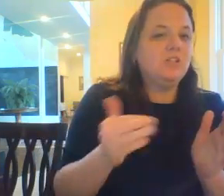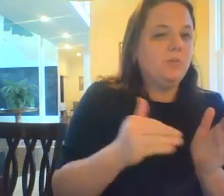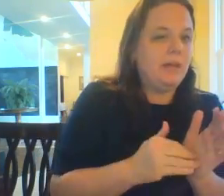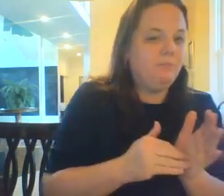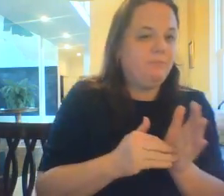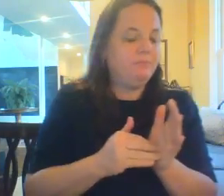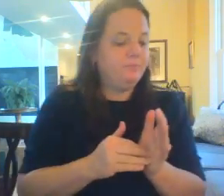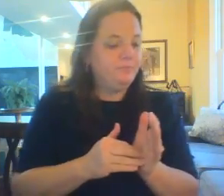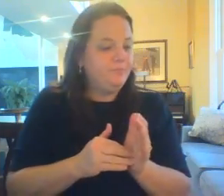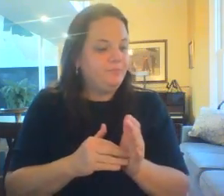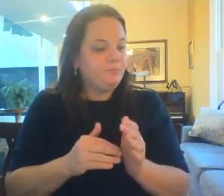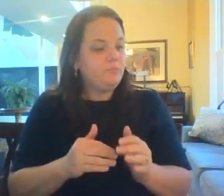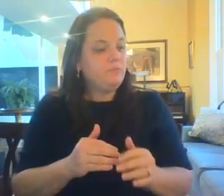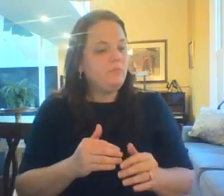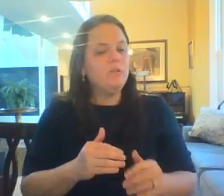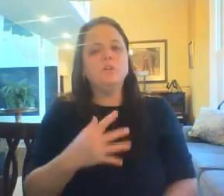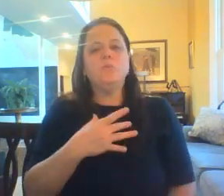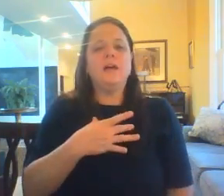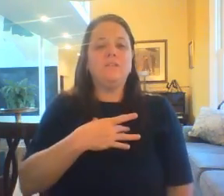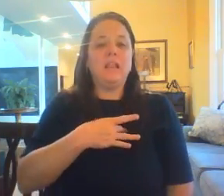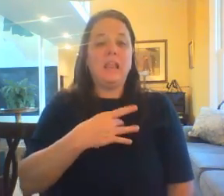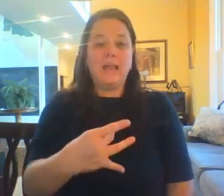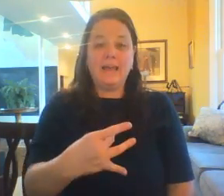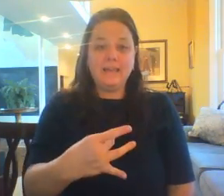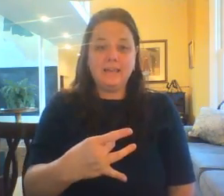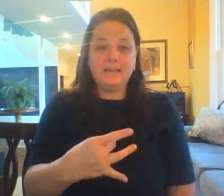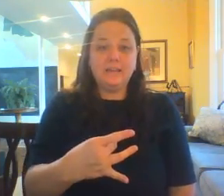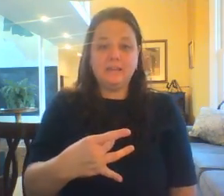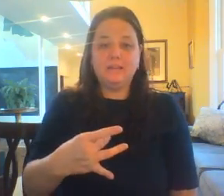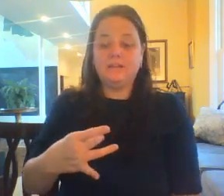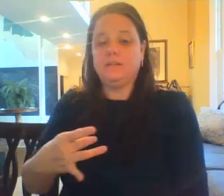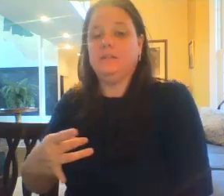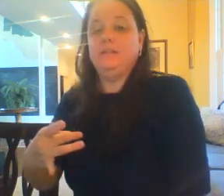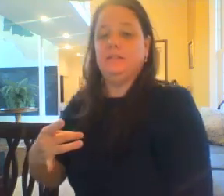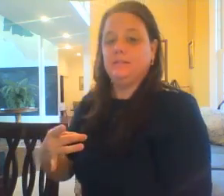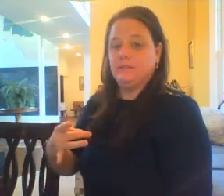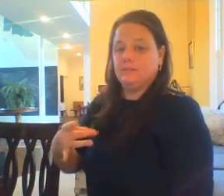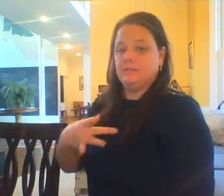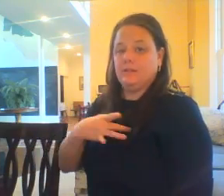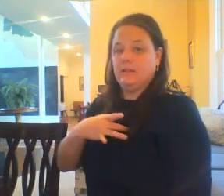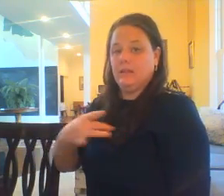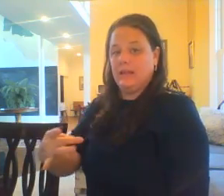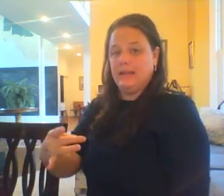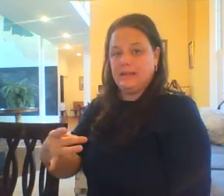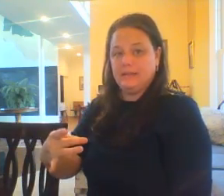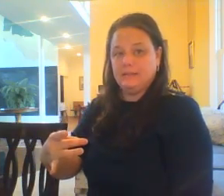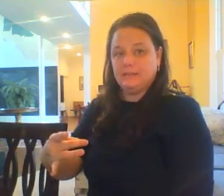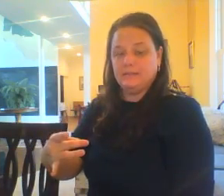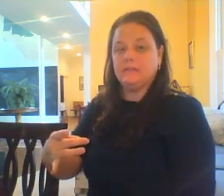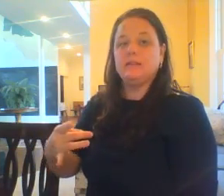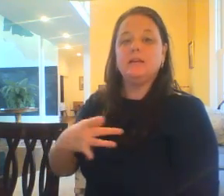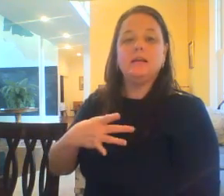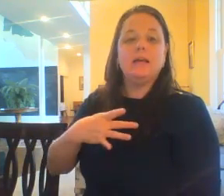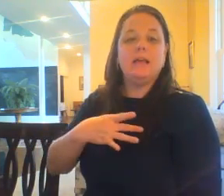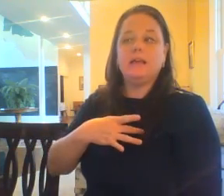do them again we have like like and We have "LIKE"